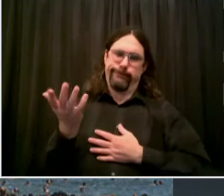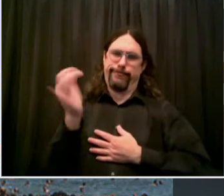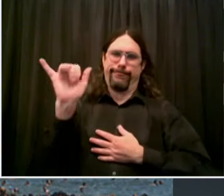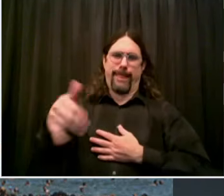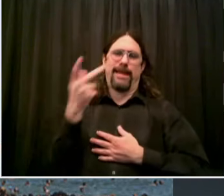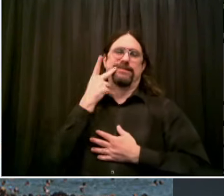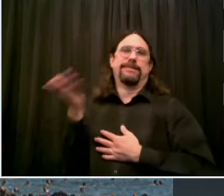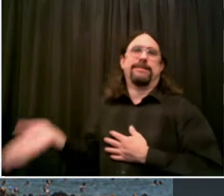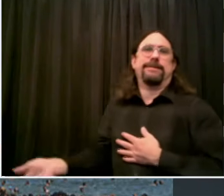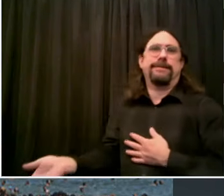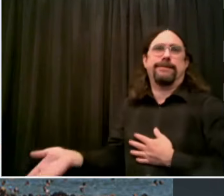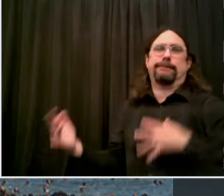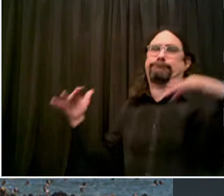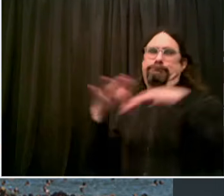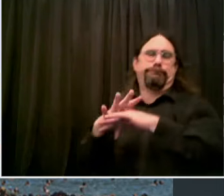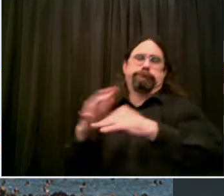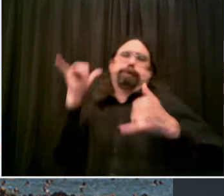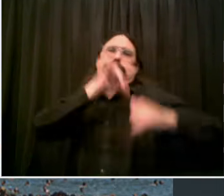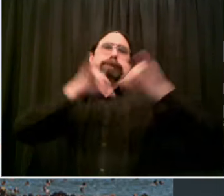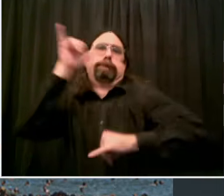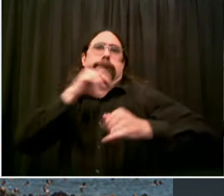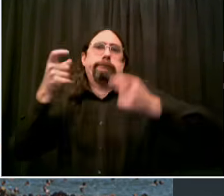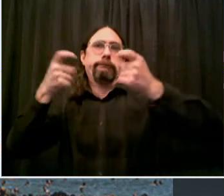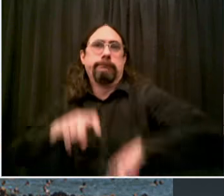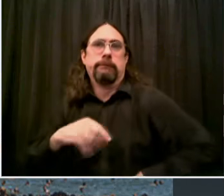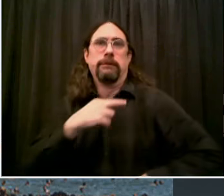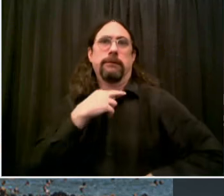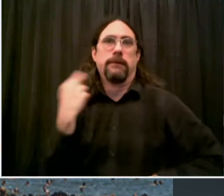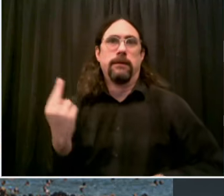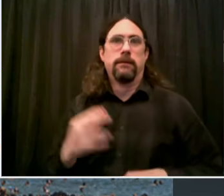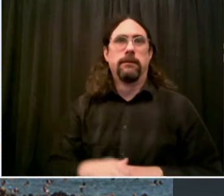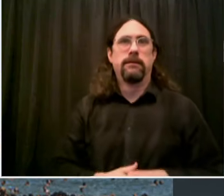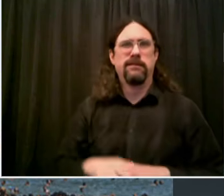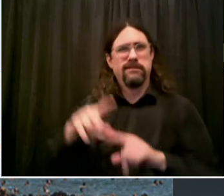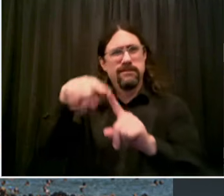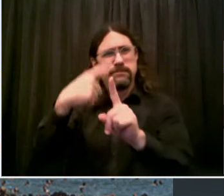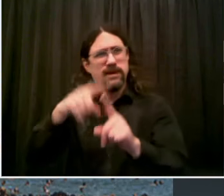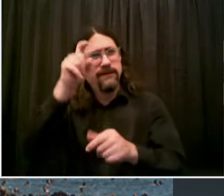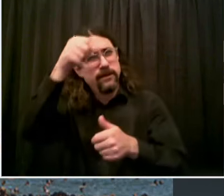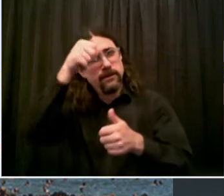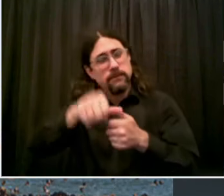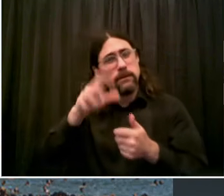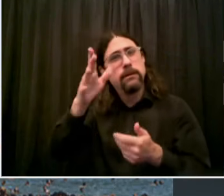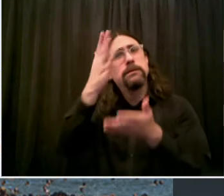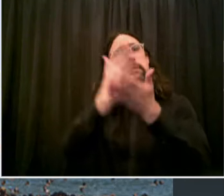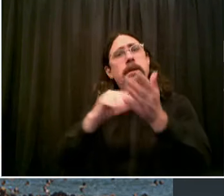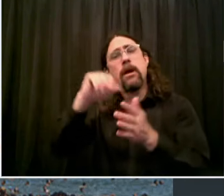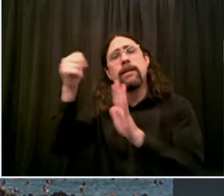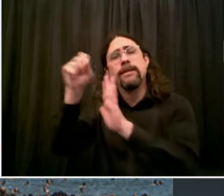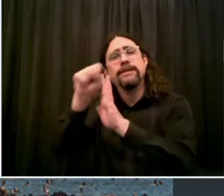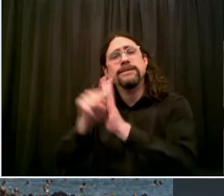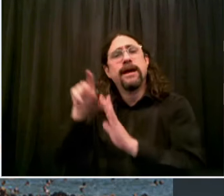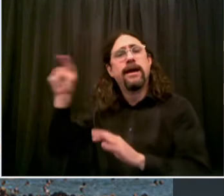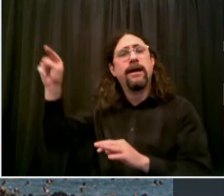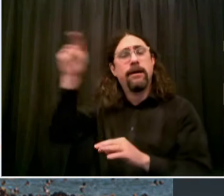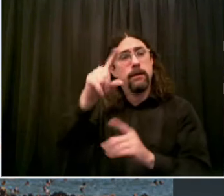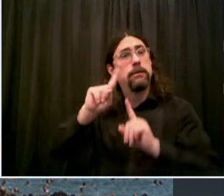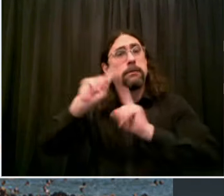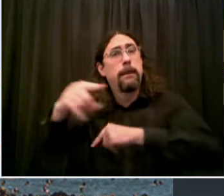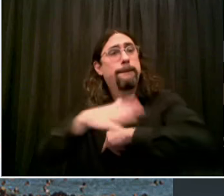ON THE A TRAIN WITH PEOPLE GOING OUT TO THE ROCKAWAYS OR ANY OTHER TRAIN WHERE PEOPLE GO TO THE BEACH OR THE BUSES.